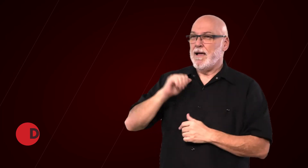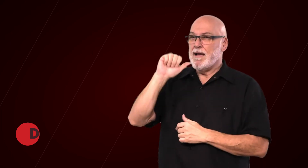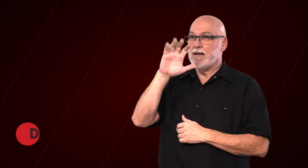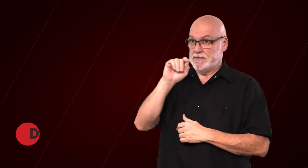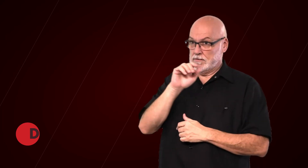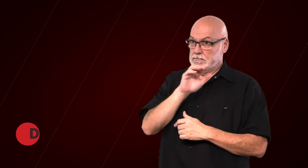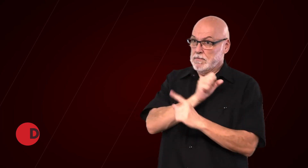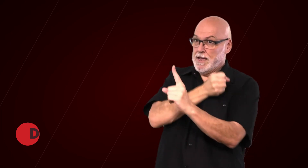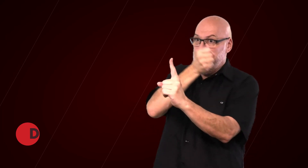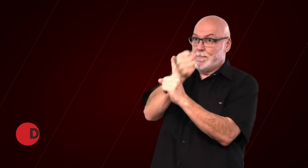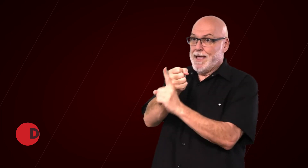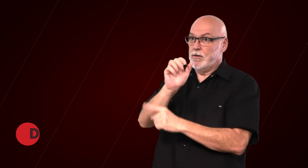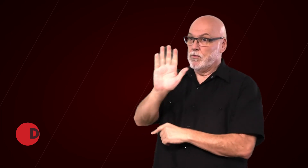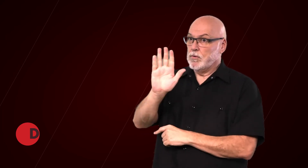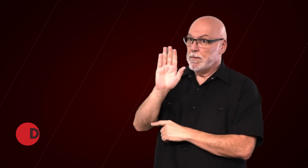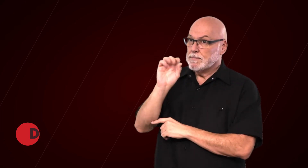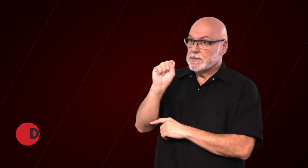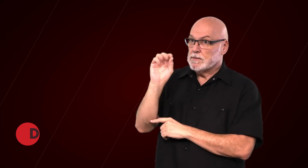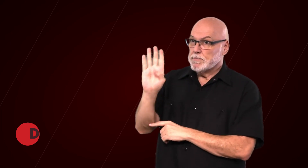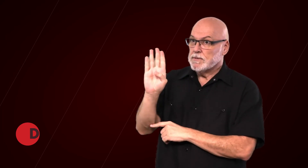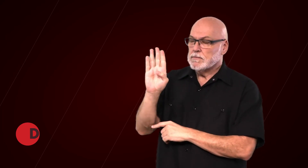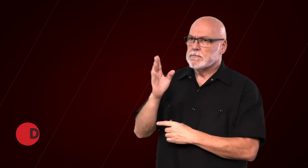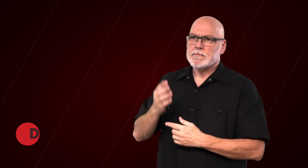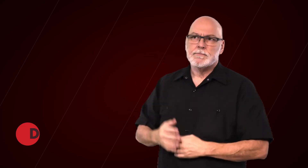impact Scotiabank?